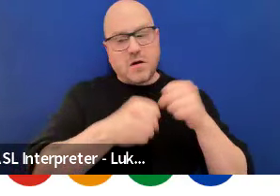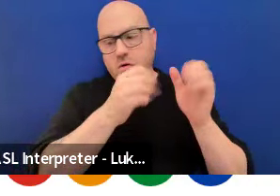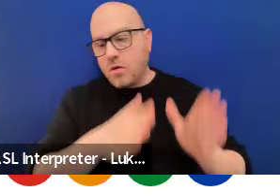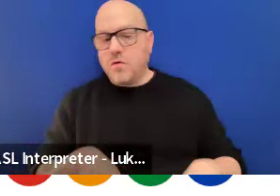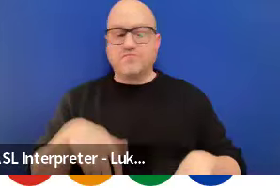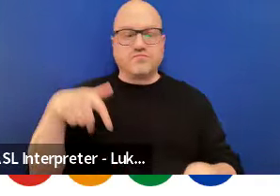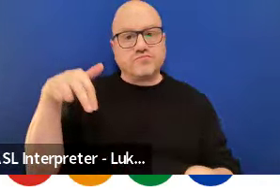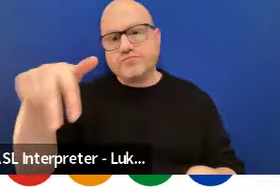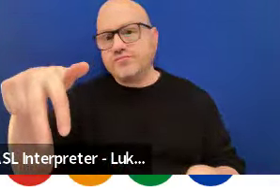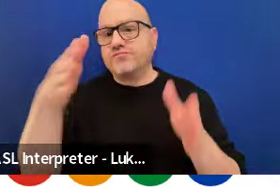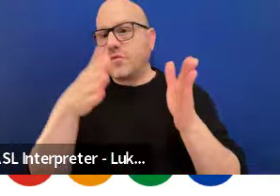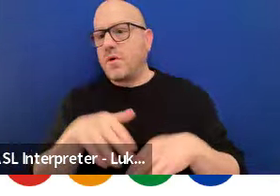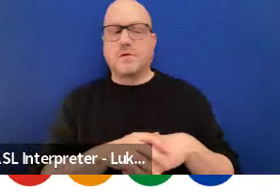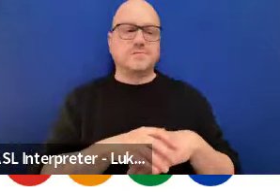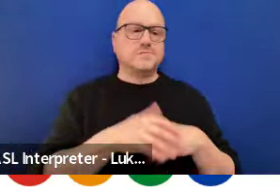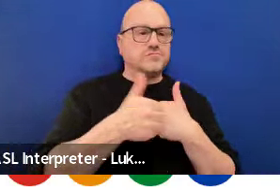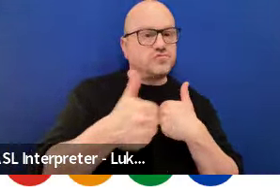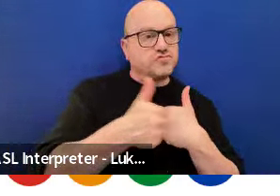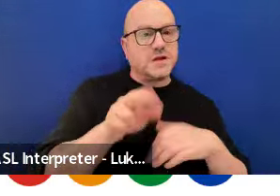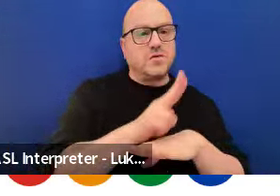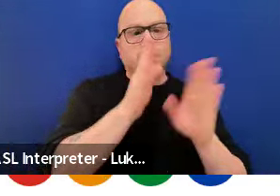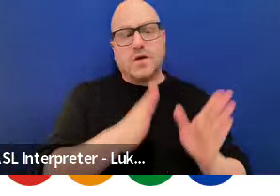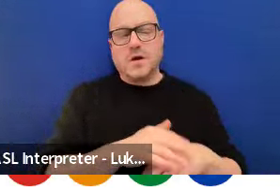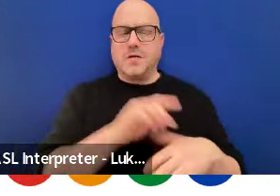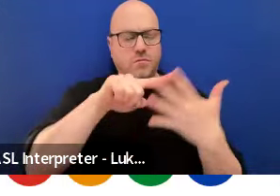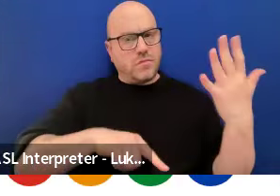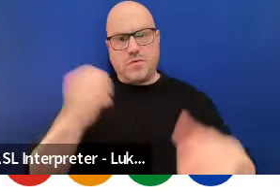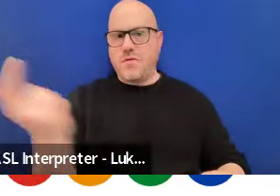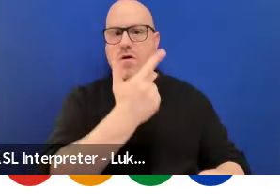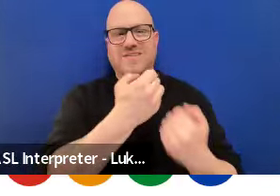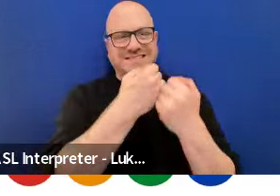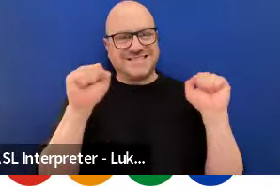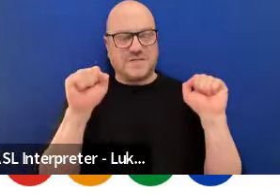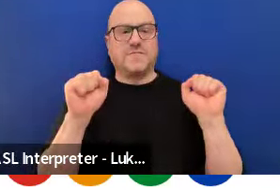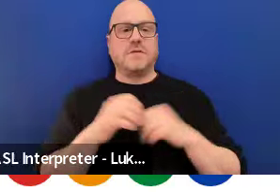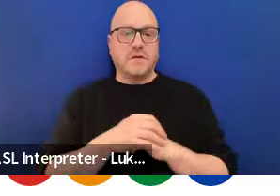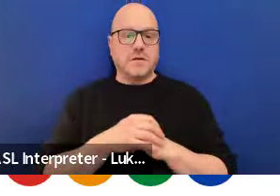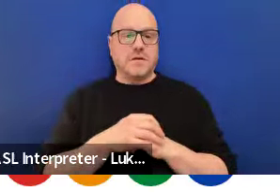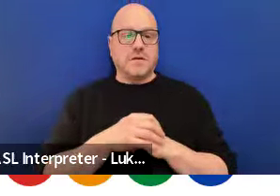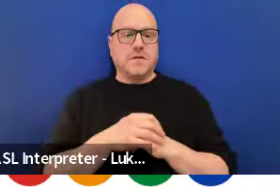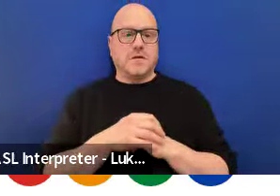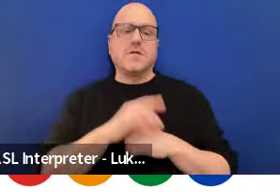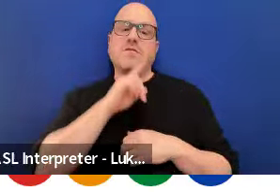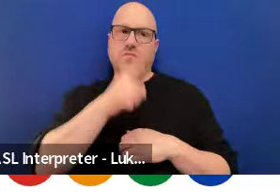LANES, SIDEWALK INFRASTRUCTURE IS SAFE FOR CYCLISTS, PEDESTRIANS,